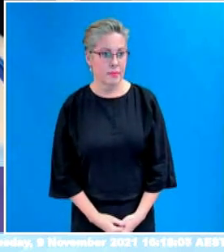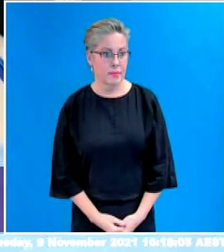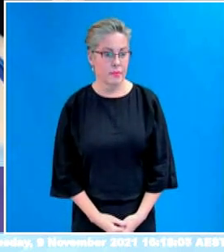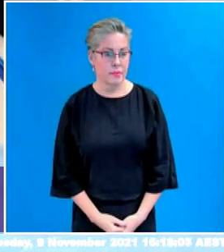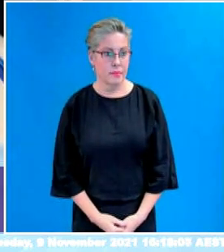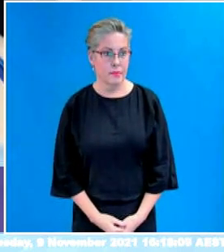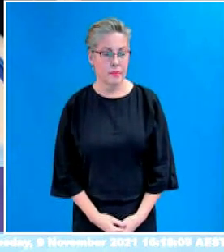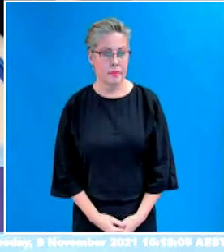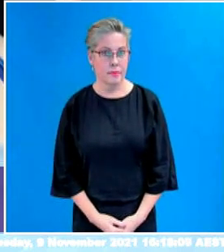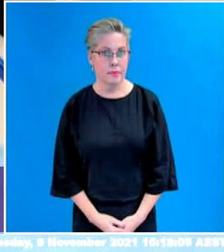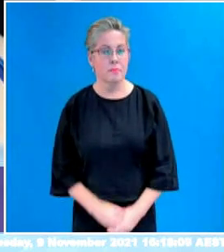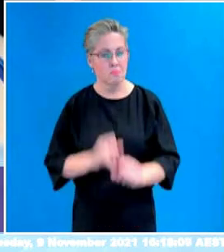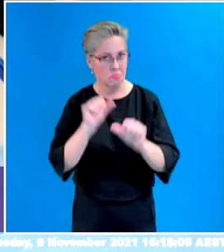COMMISSIONER McEWIN: Thank you, Chair.